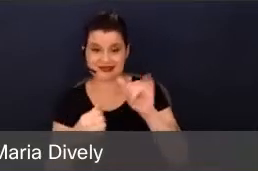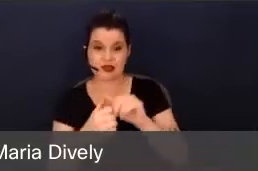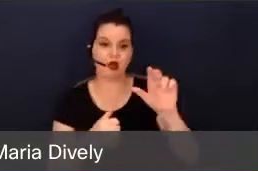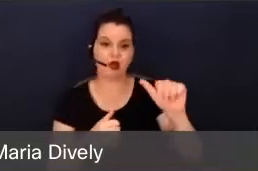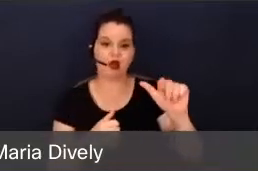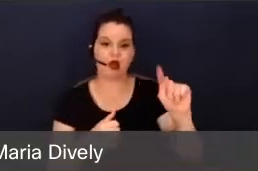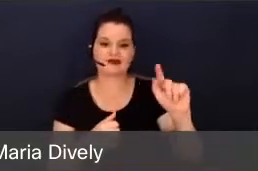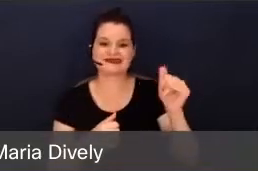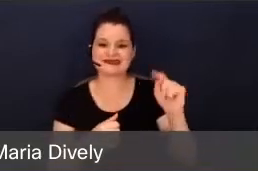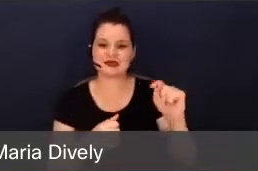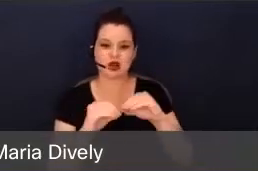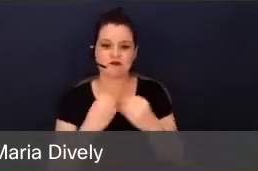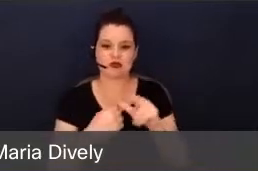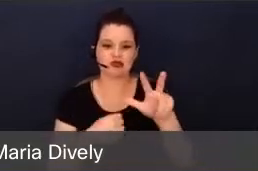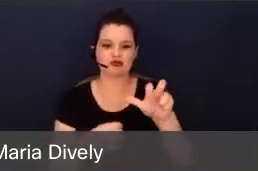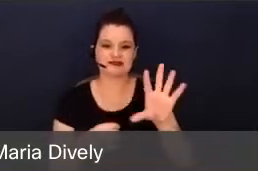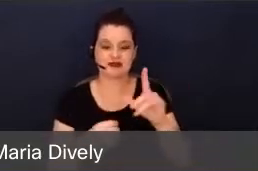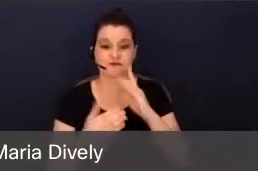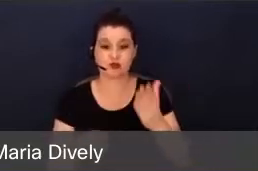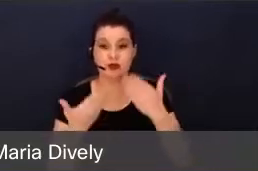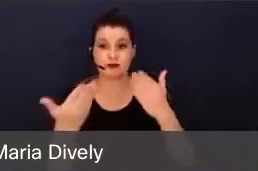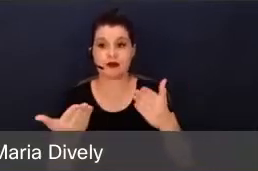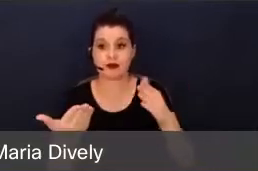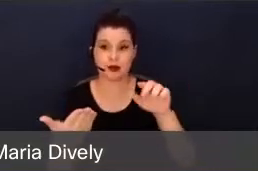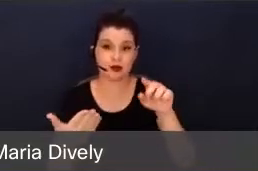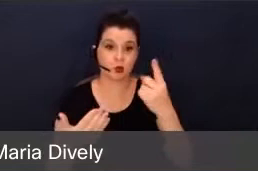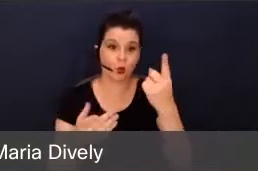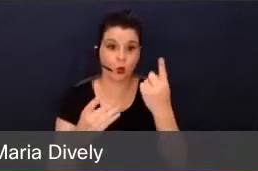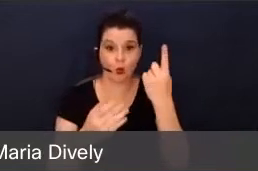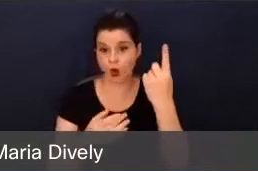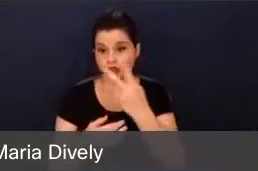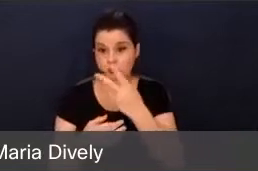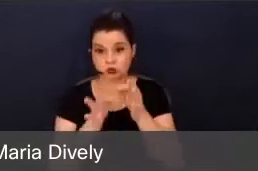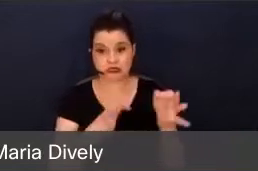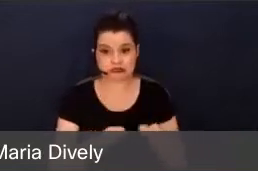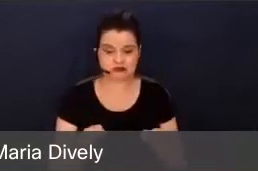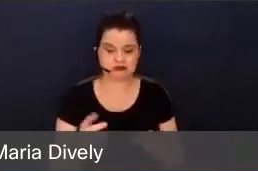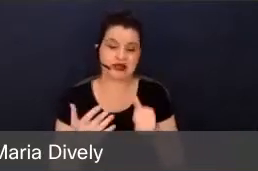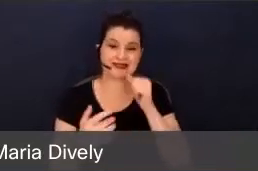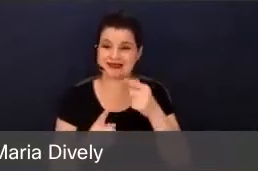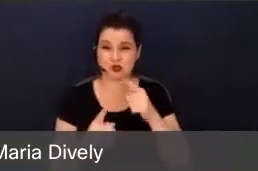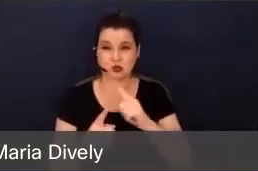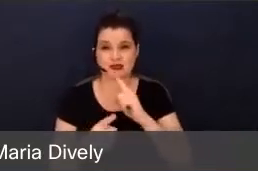in Office 365 recommends one or two sentences. And what was the main reasoning behind that